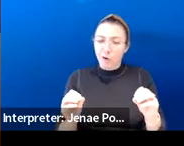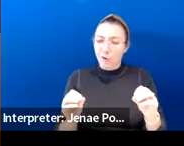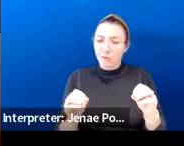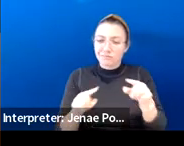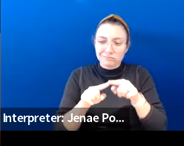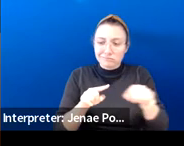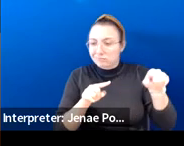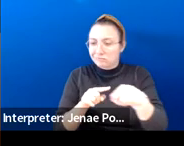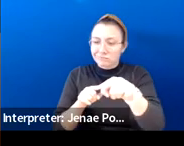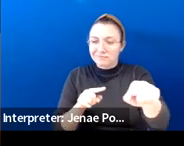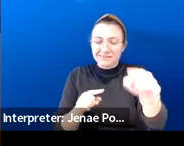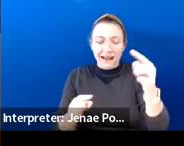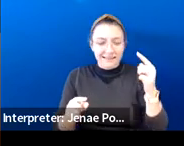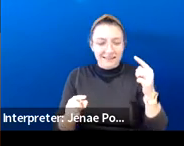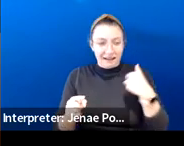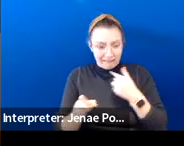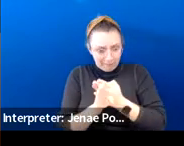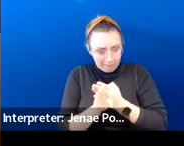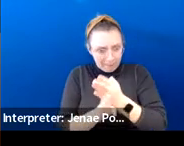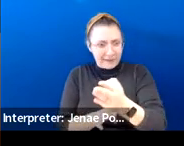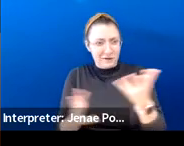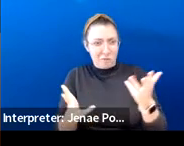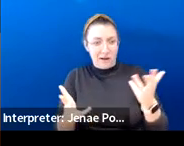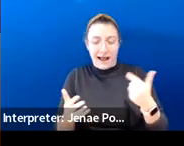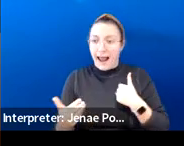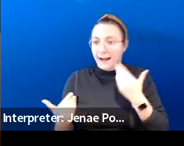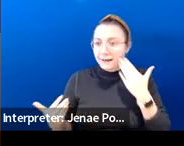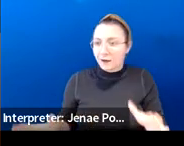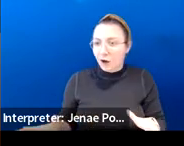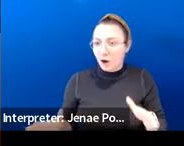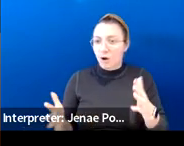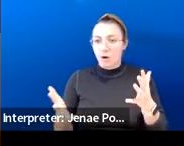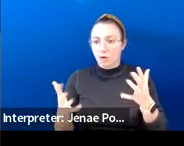to take a major and step to classes so we can do credit for that major